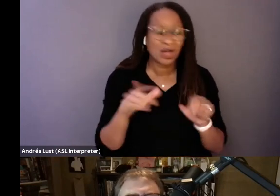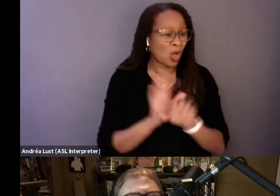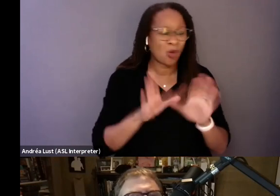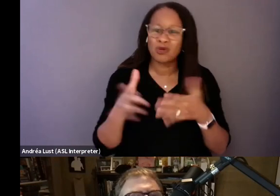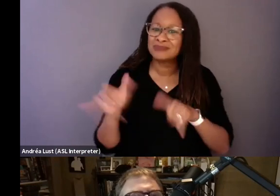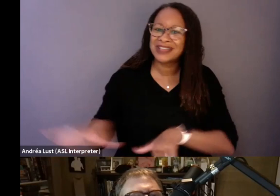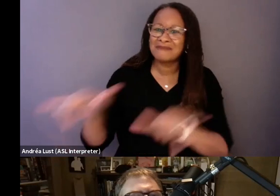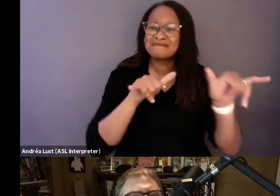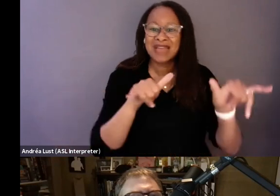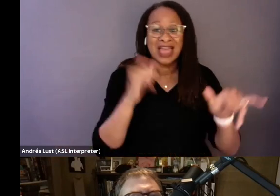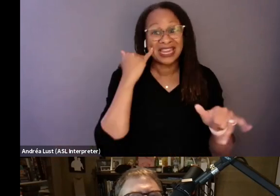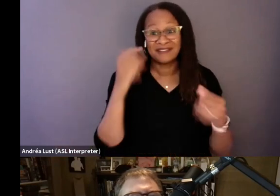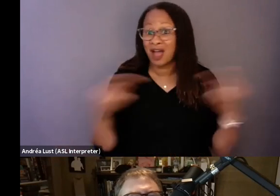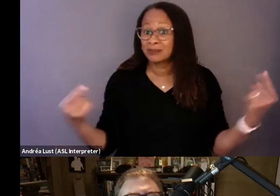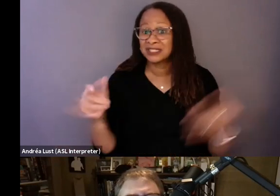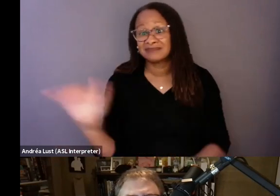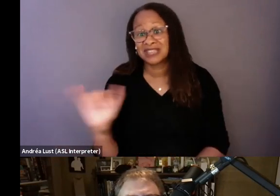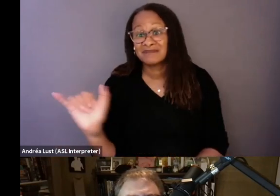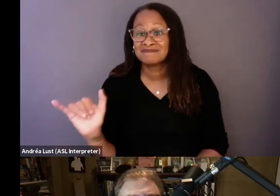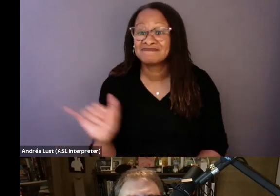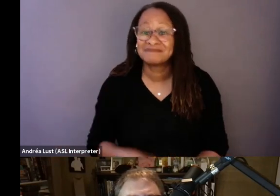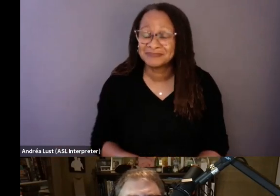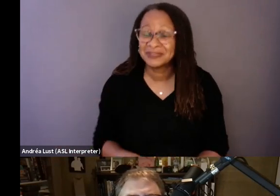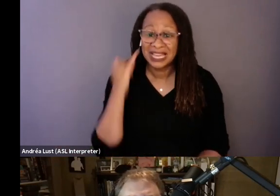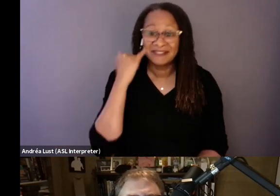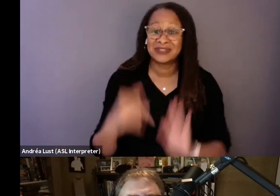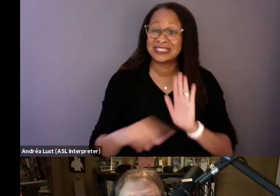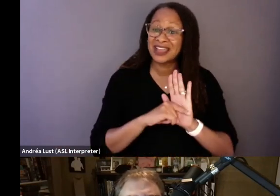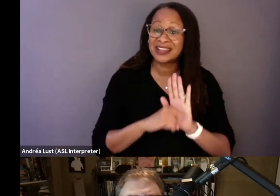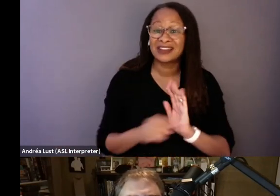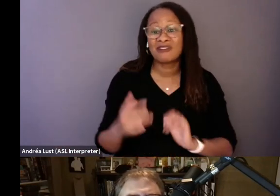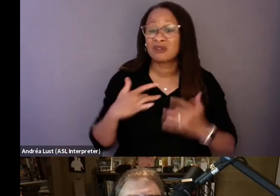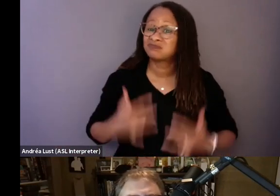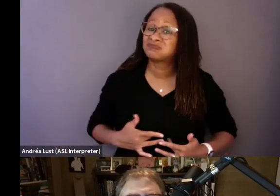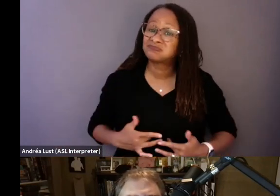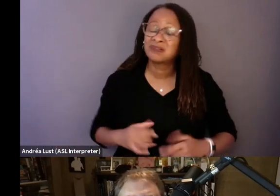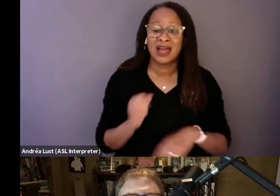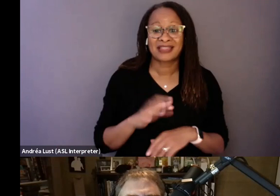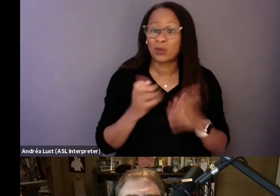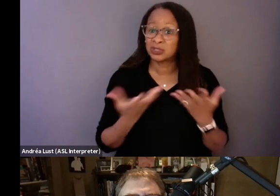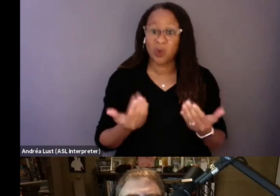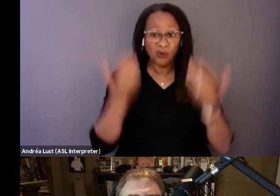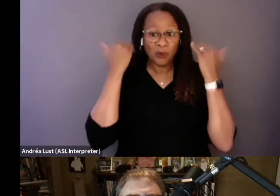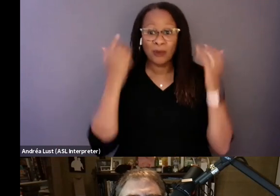which he was feeling dull or angry, that was overpowering too. Yeah.